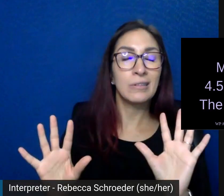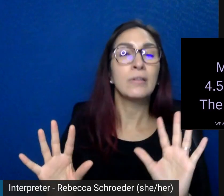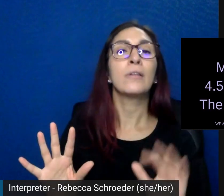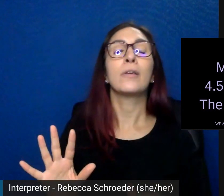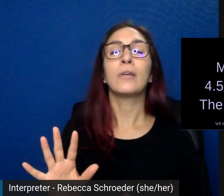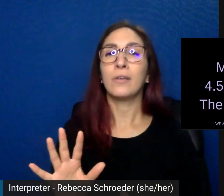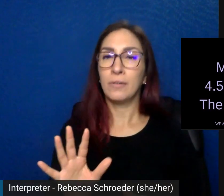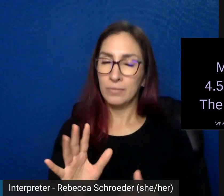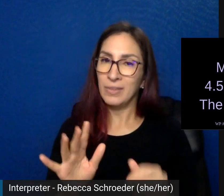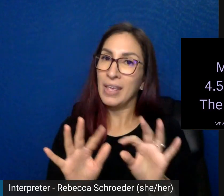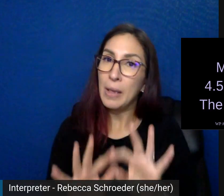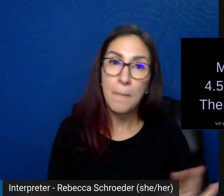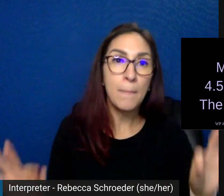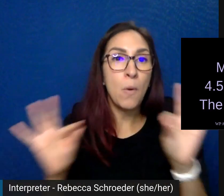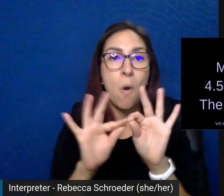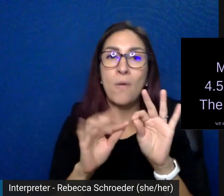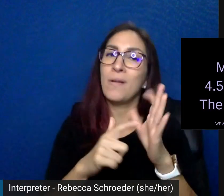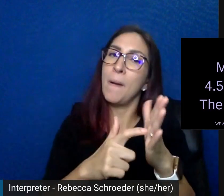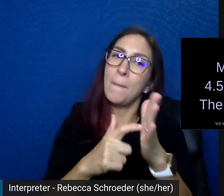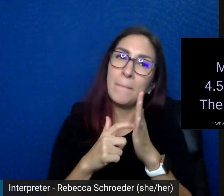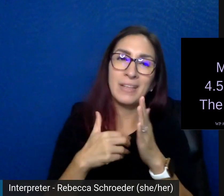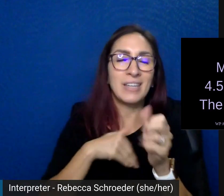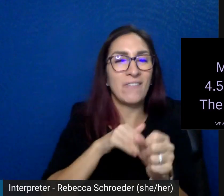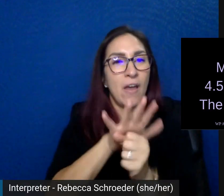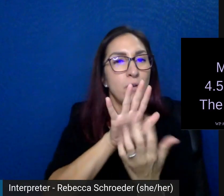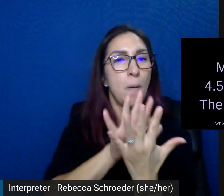between the different wording on the website.